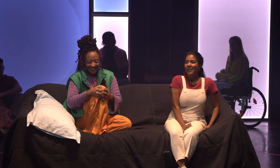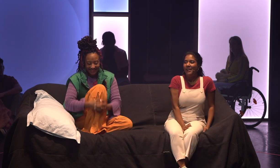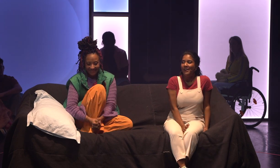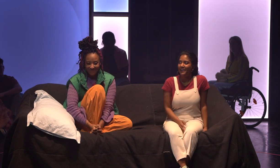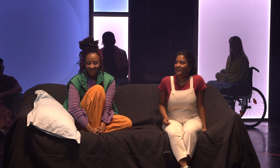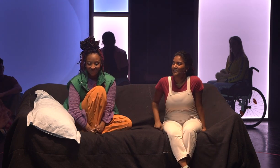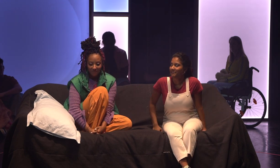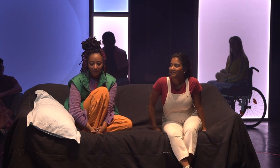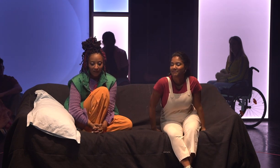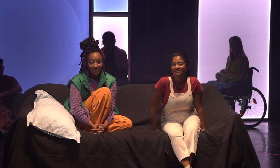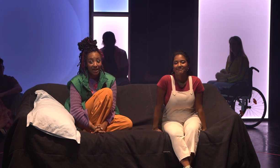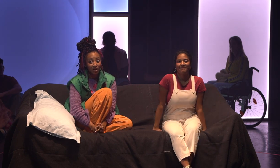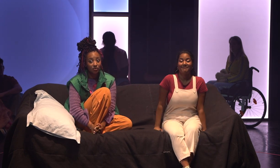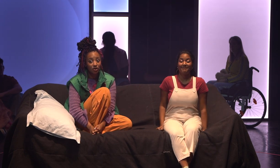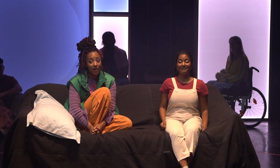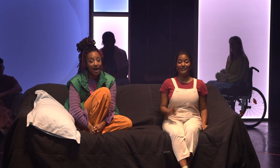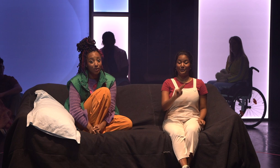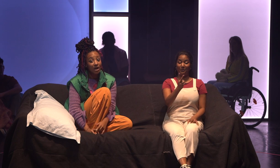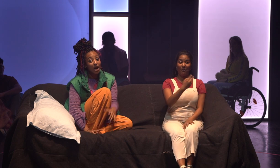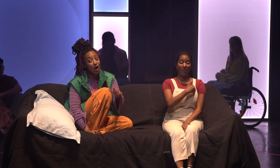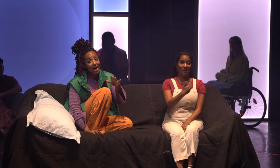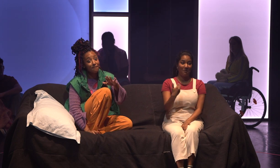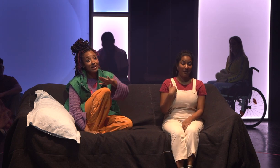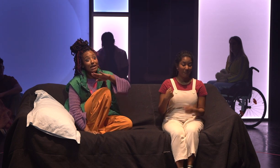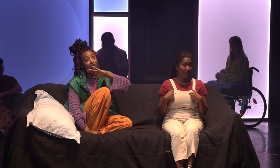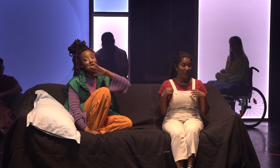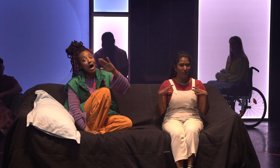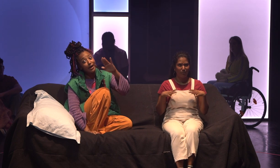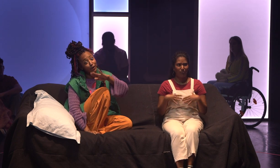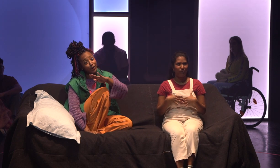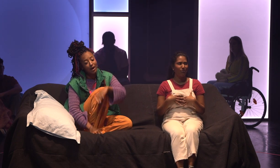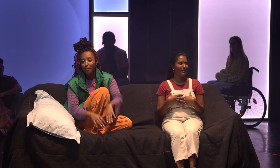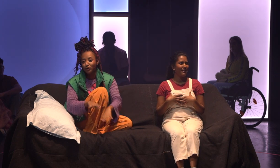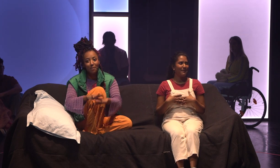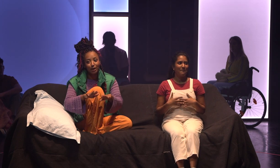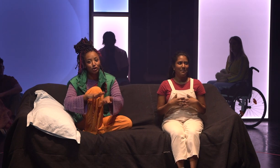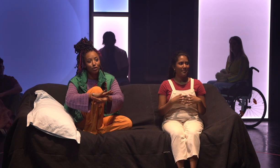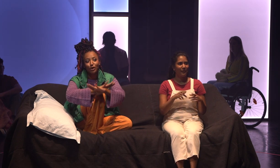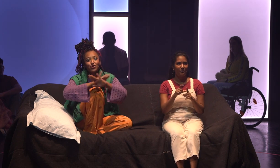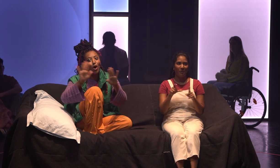It's getting close to 2am and I am feeling tired, but Dominique shows